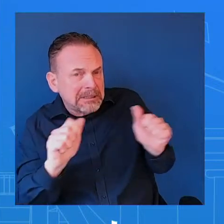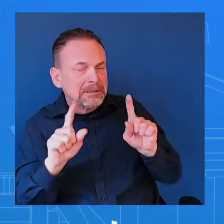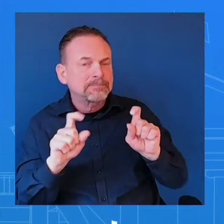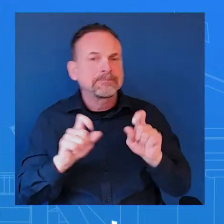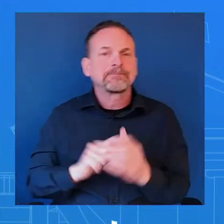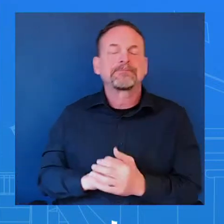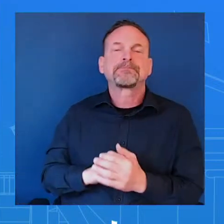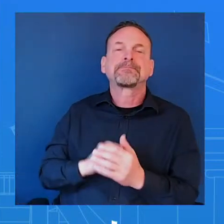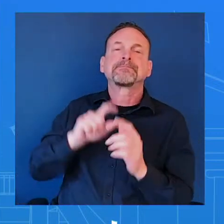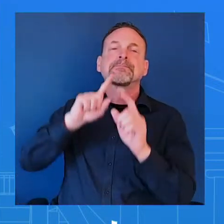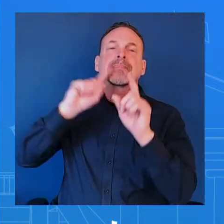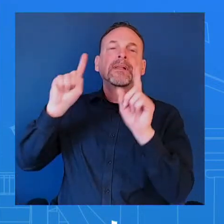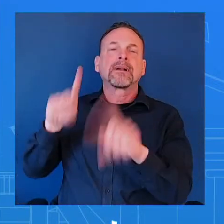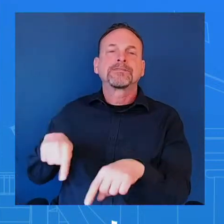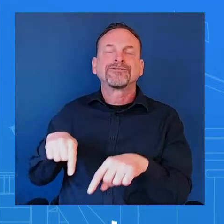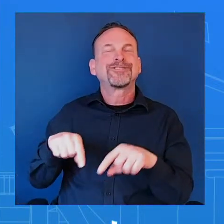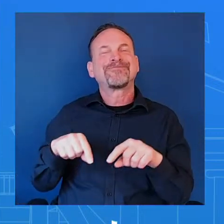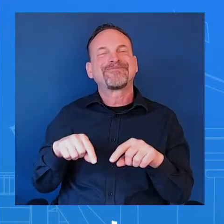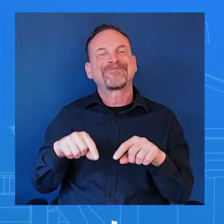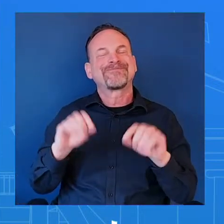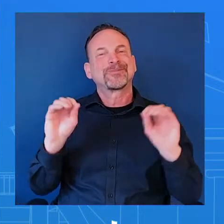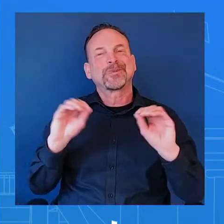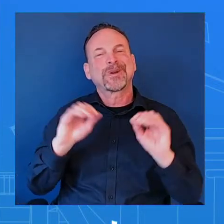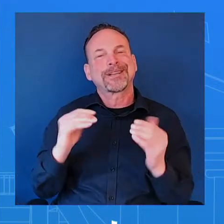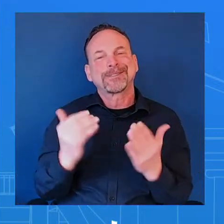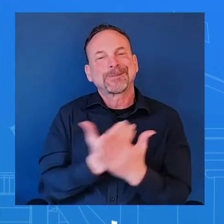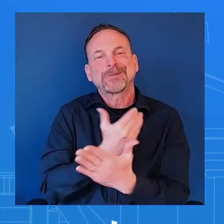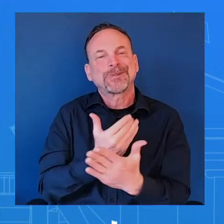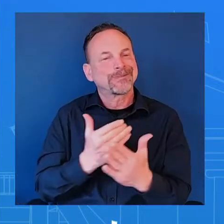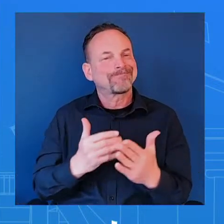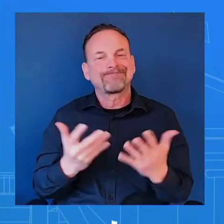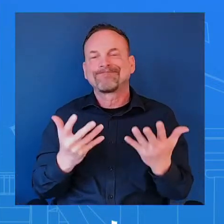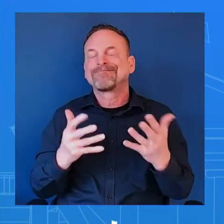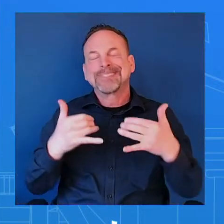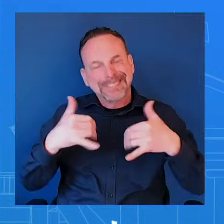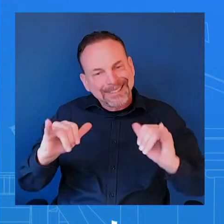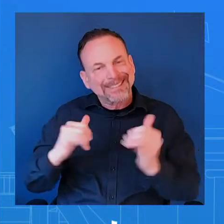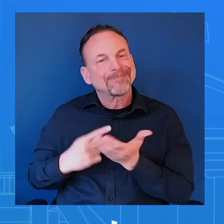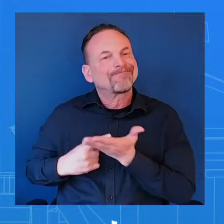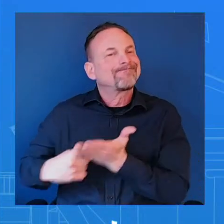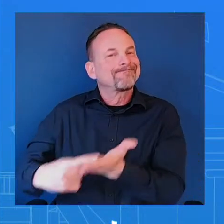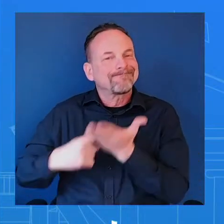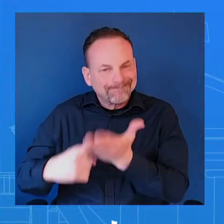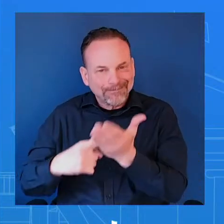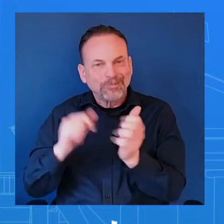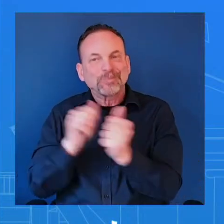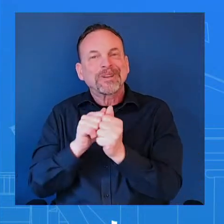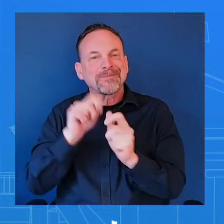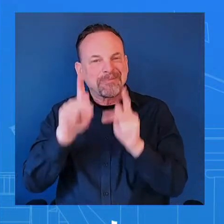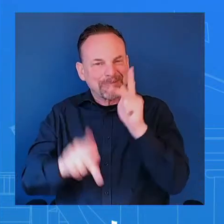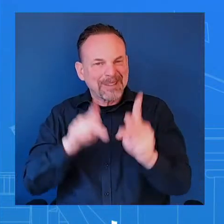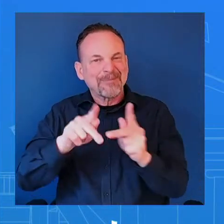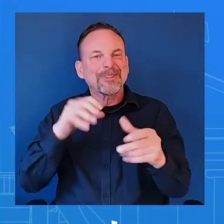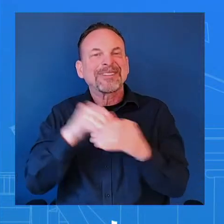And he -- you know, we -- we -- wish I can -- I wish I can stand here today and say there's a deal. But those conversations continue.